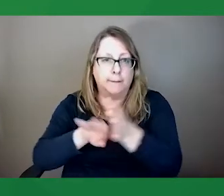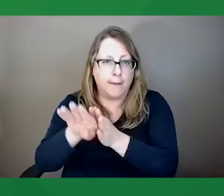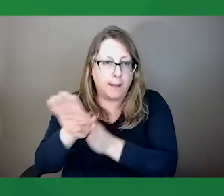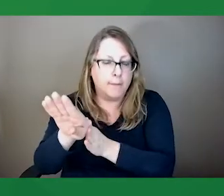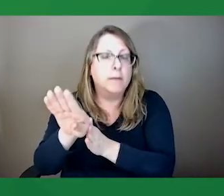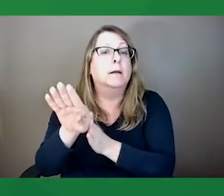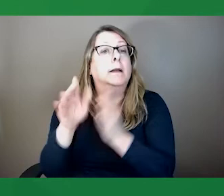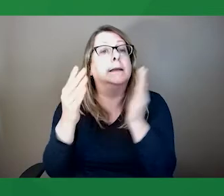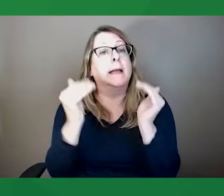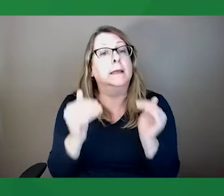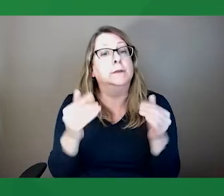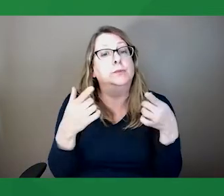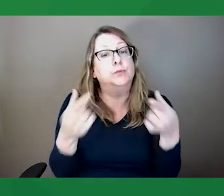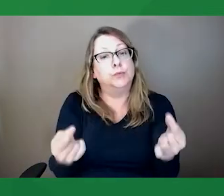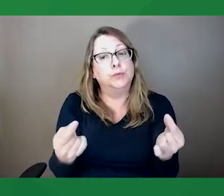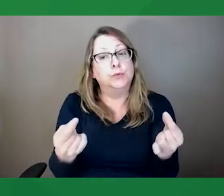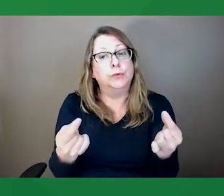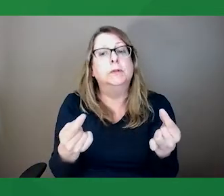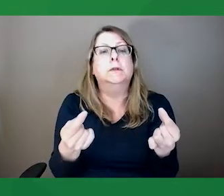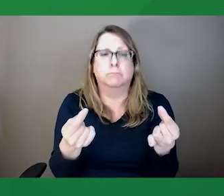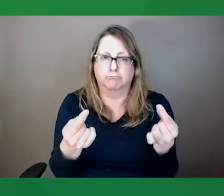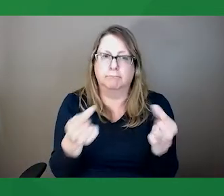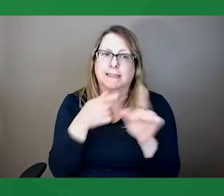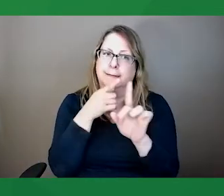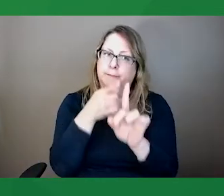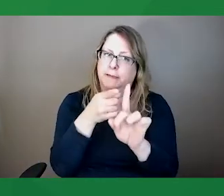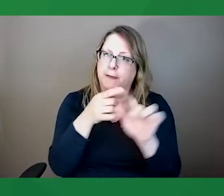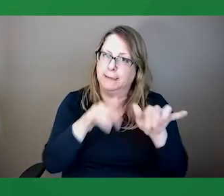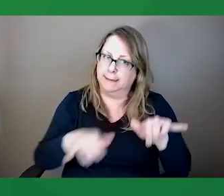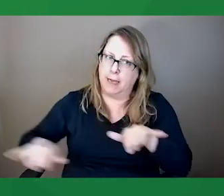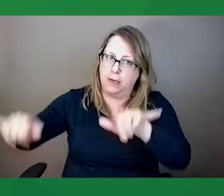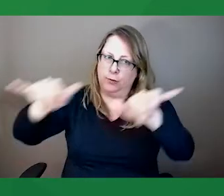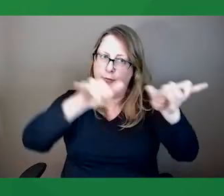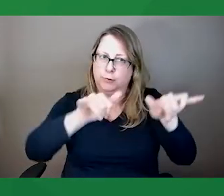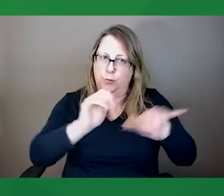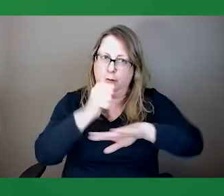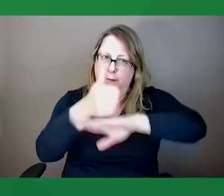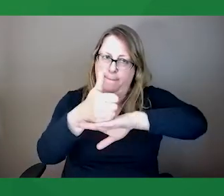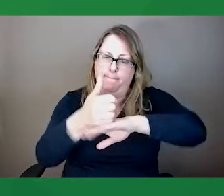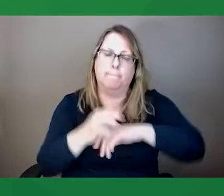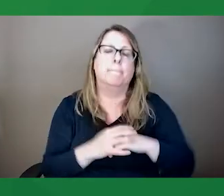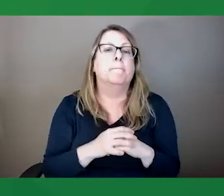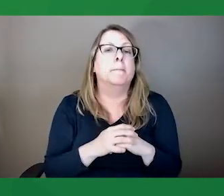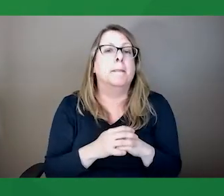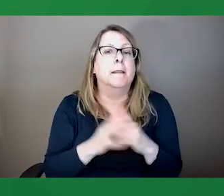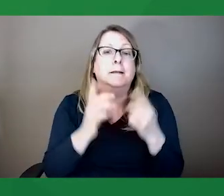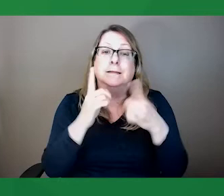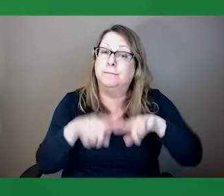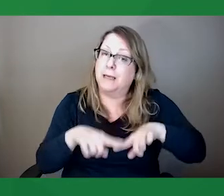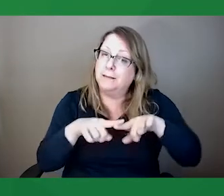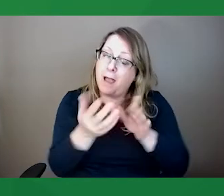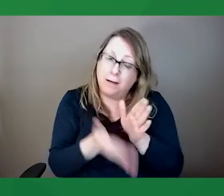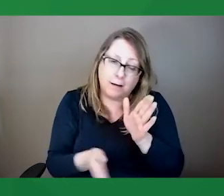The next thing is going to be identifying the specific standards. Again, this is going to be depending on the type of legislation.